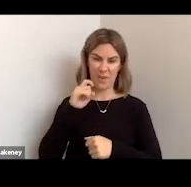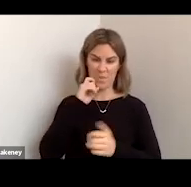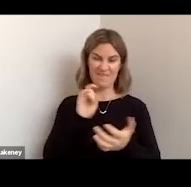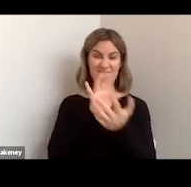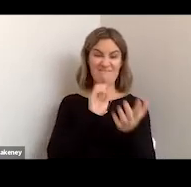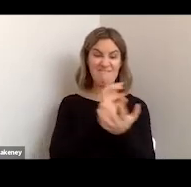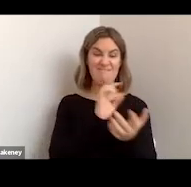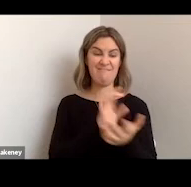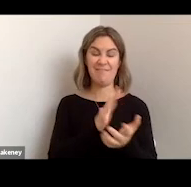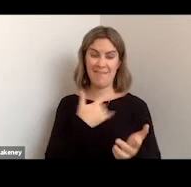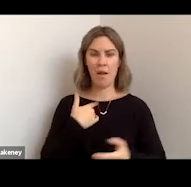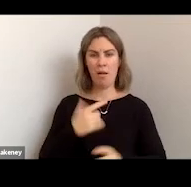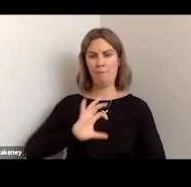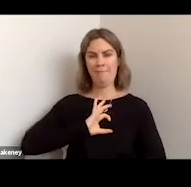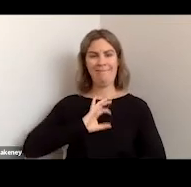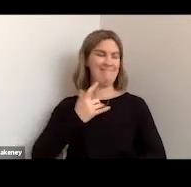spammi.